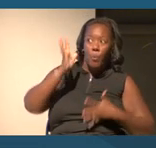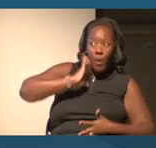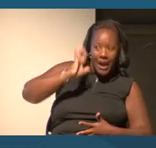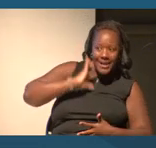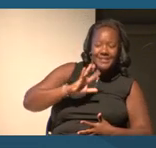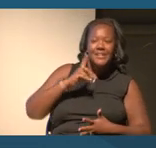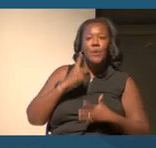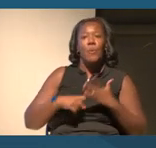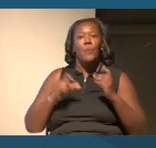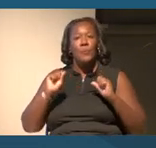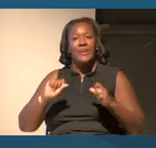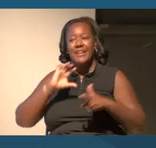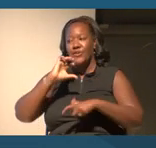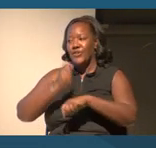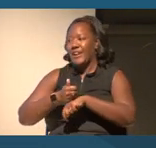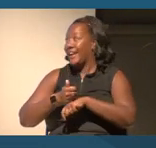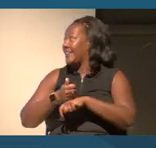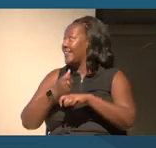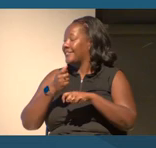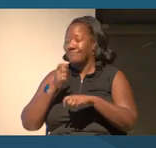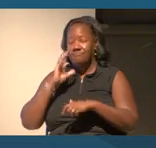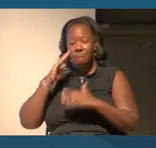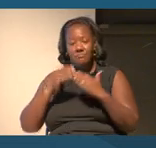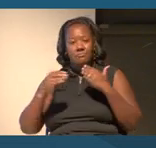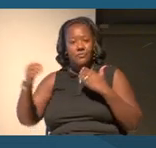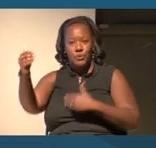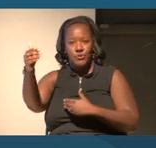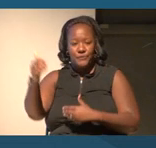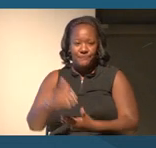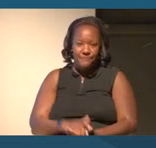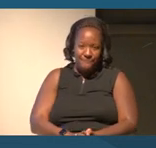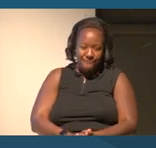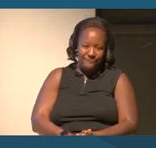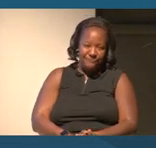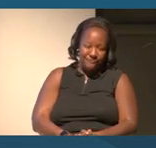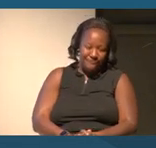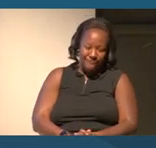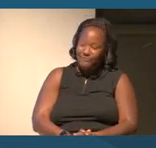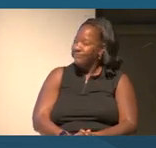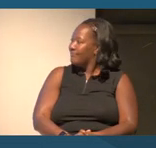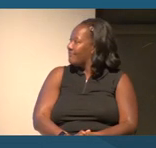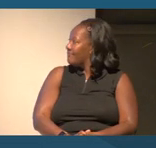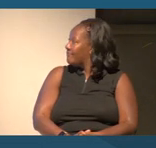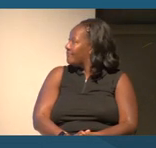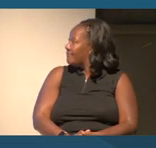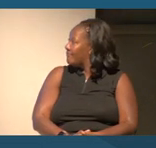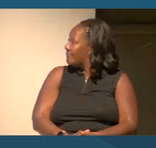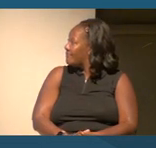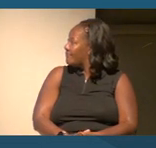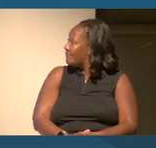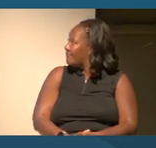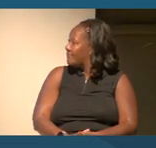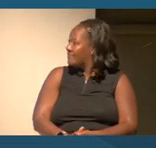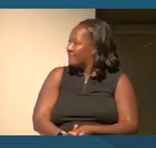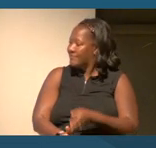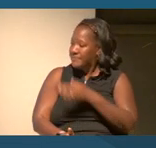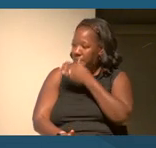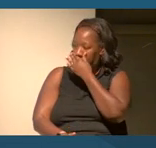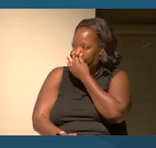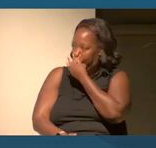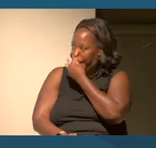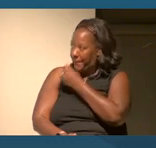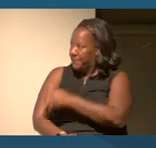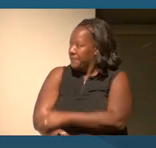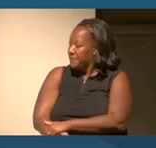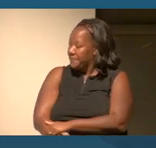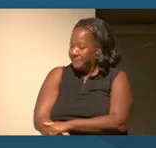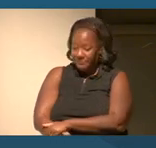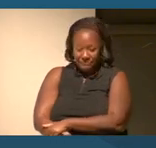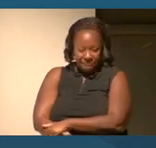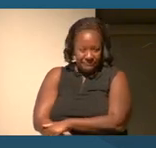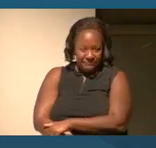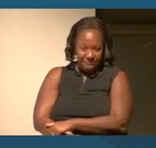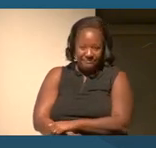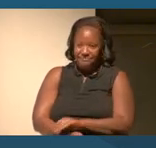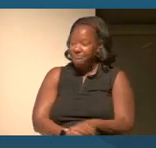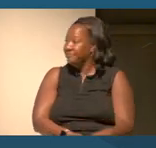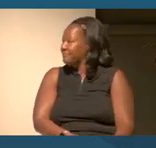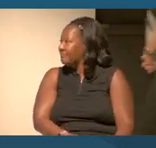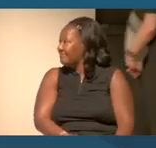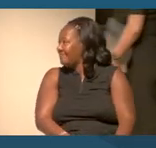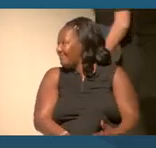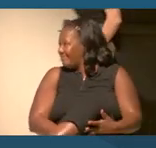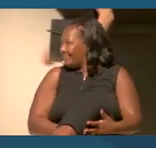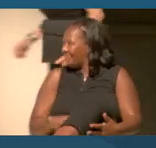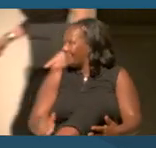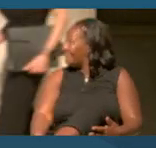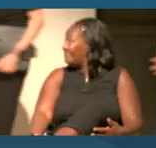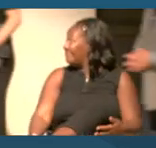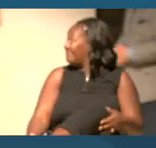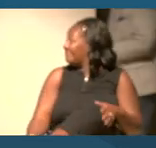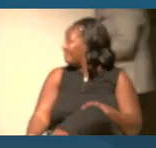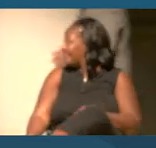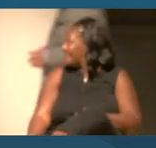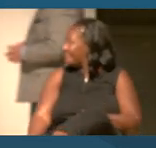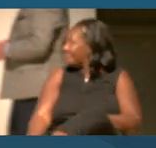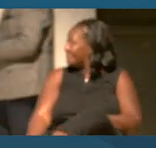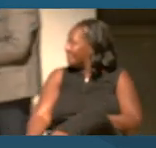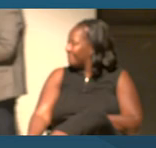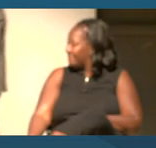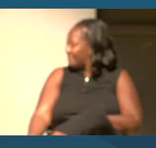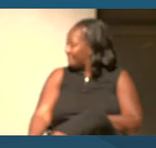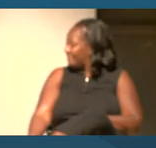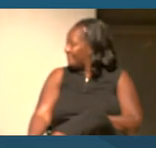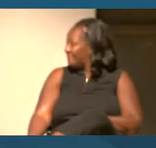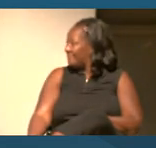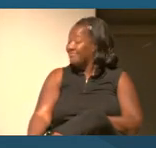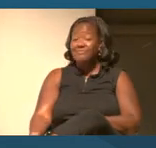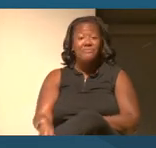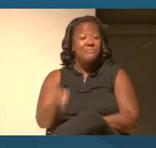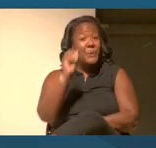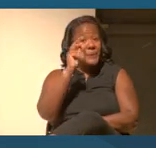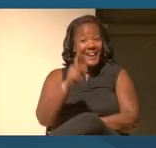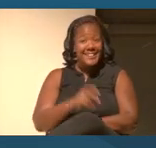(VIDEO ENDS) (APPL AUDS) SPEAKER 2: